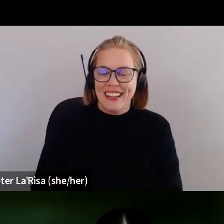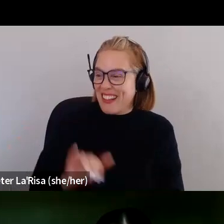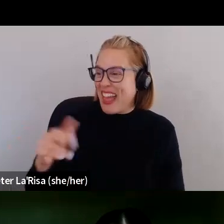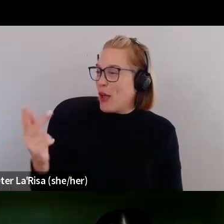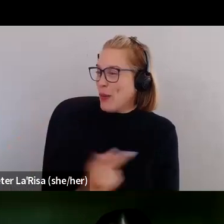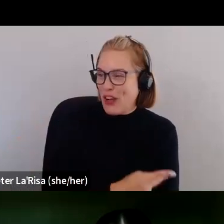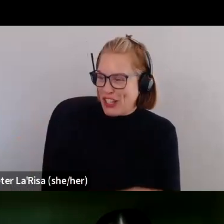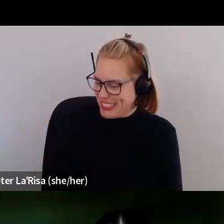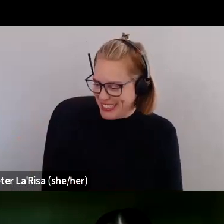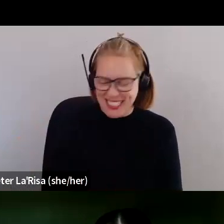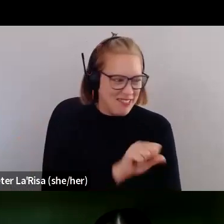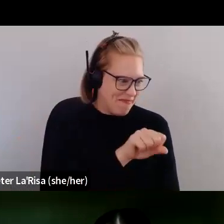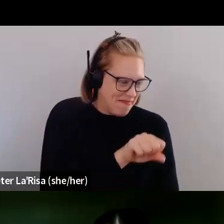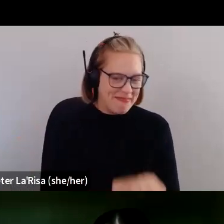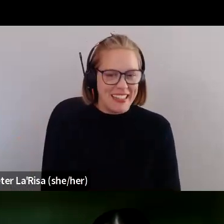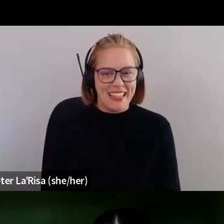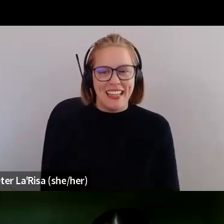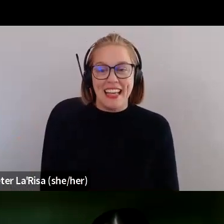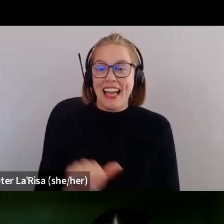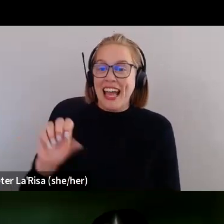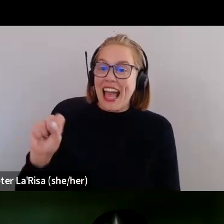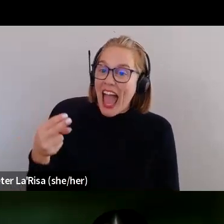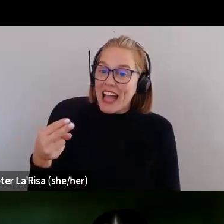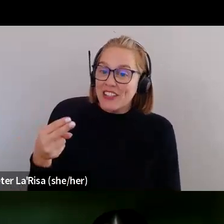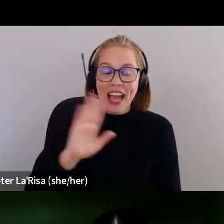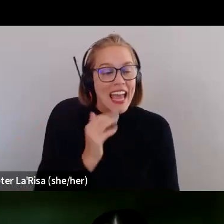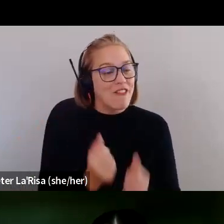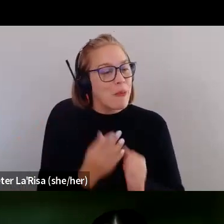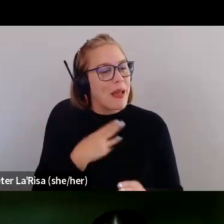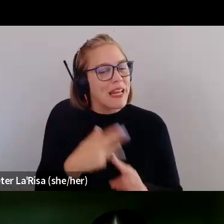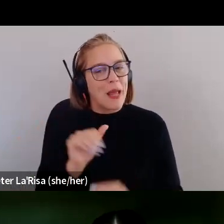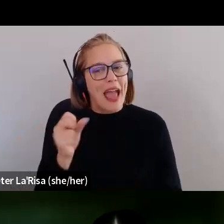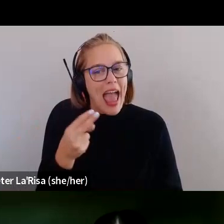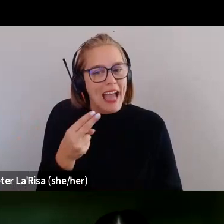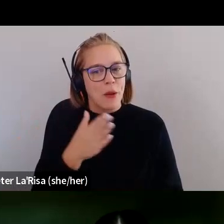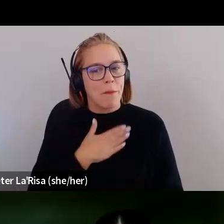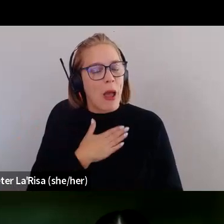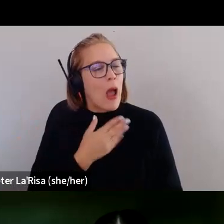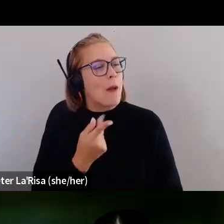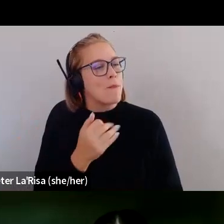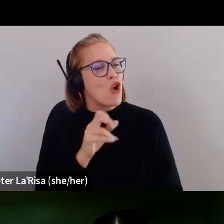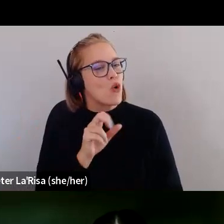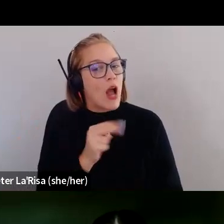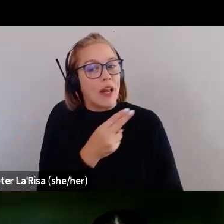snow off of my car. : That is the worst.